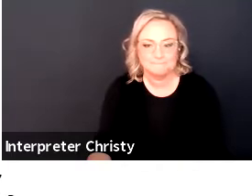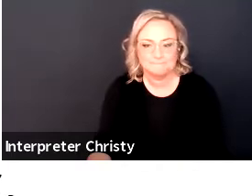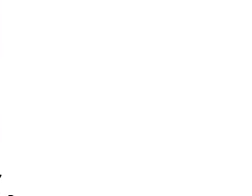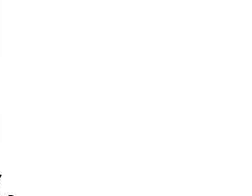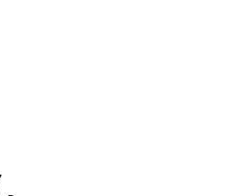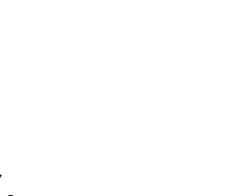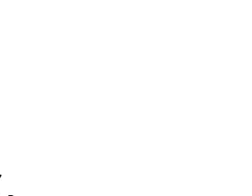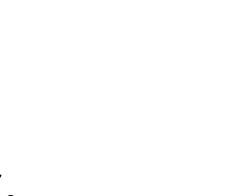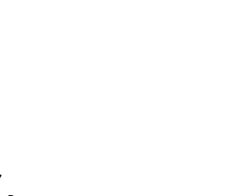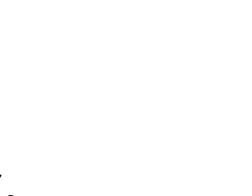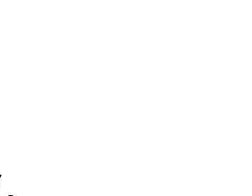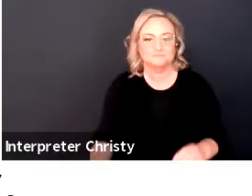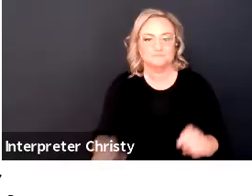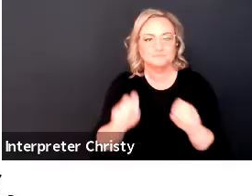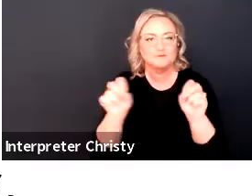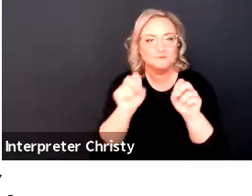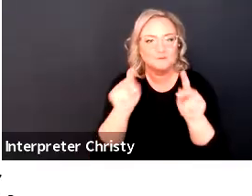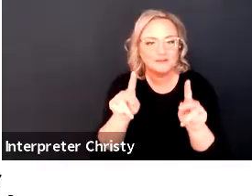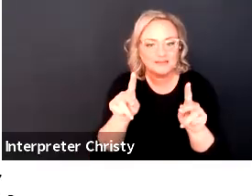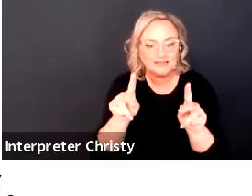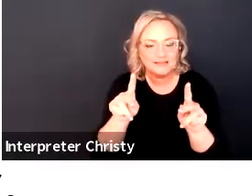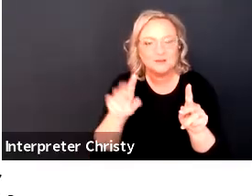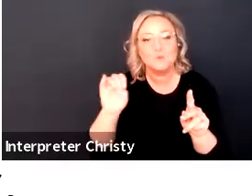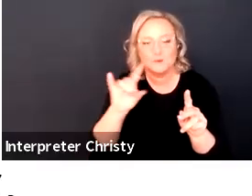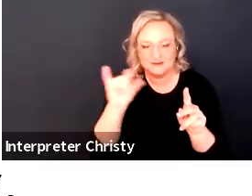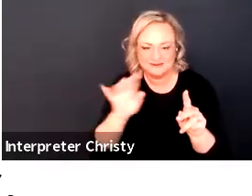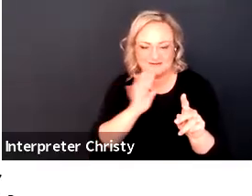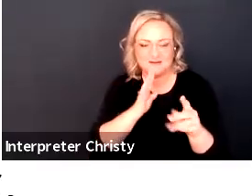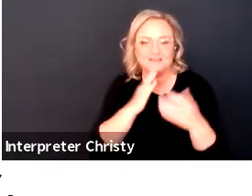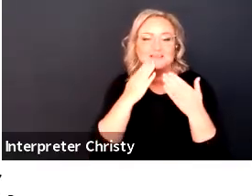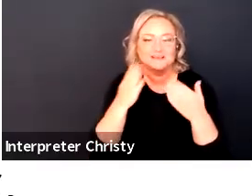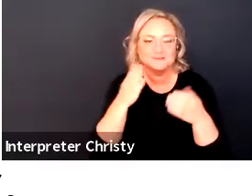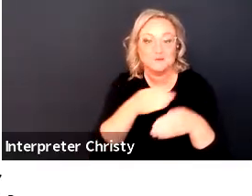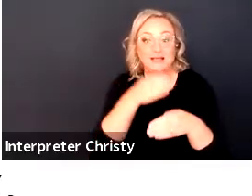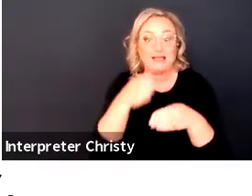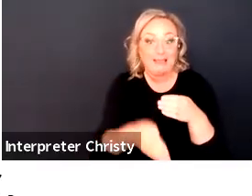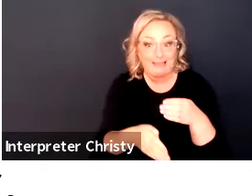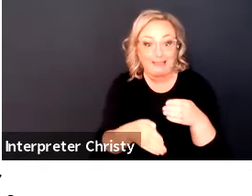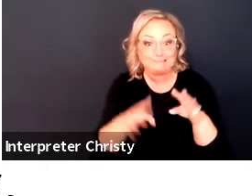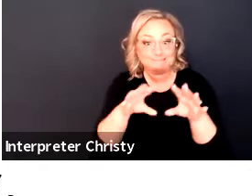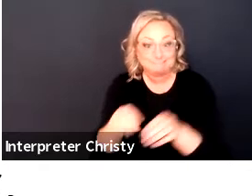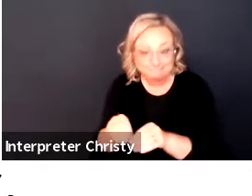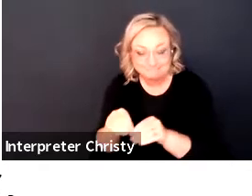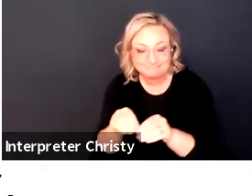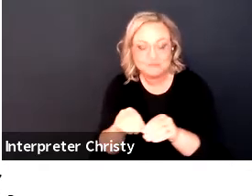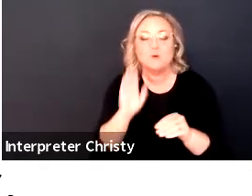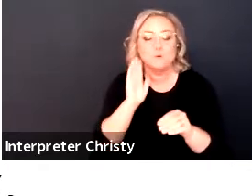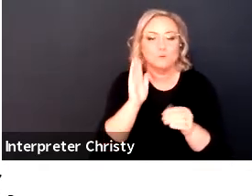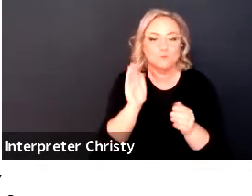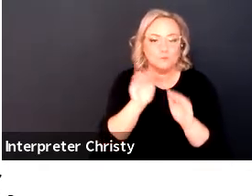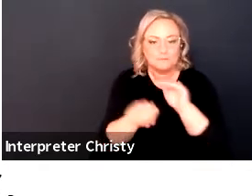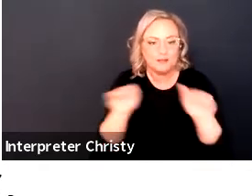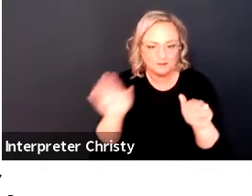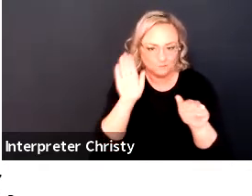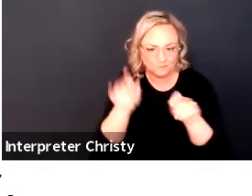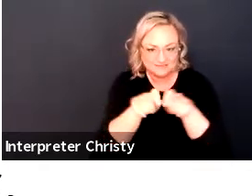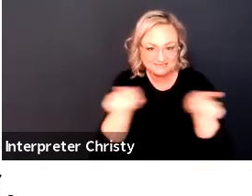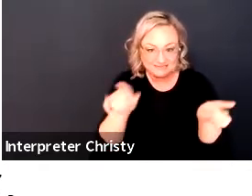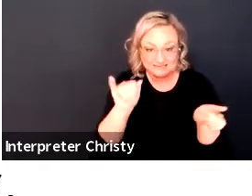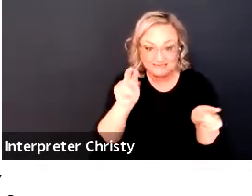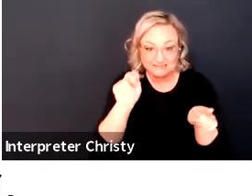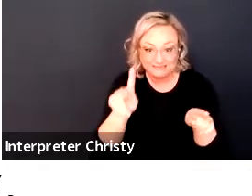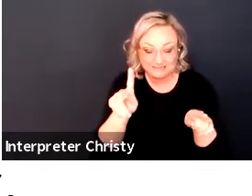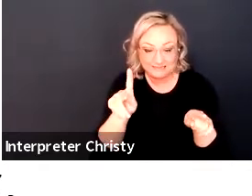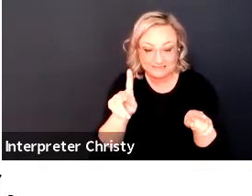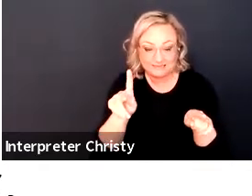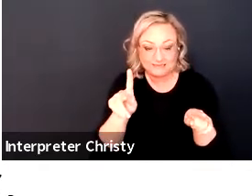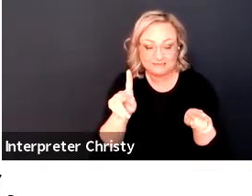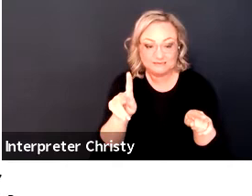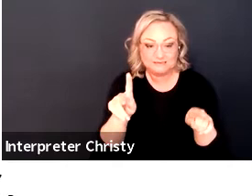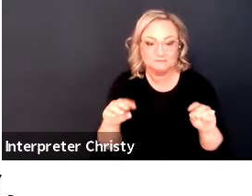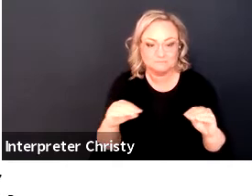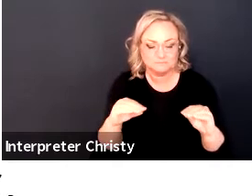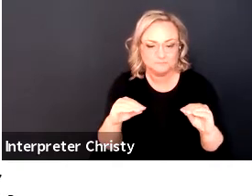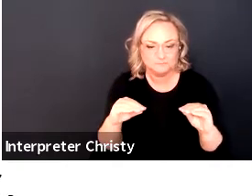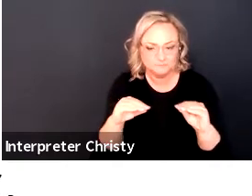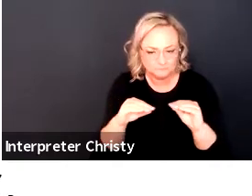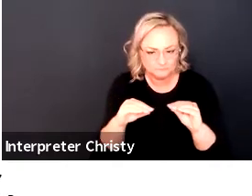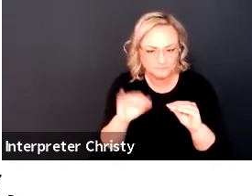Courtney Williams: Alright Thank you so much, everybody, we are going to be concluding this by ending the webinar as a reminder, it is going to be sent to you in a link, however, more assigned video will be posted and share it as well.